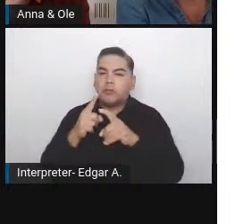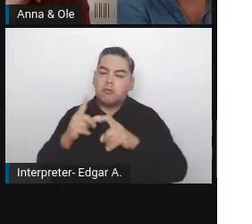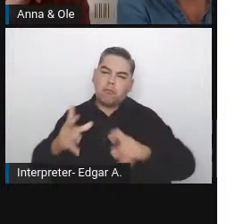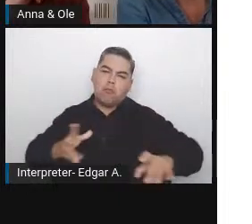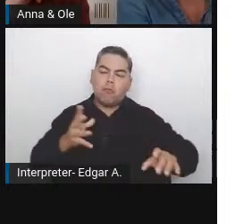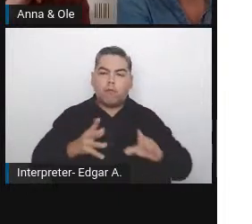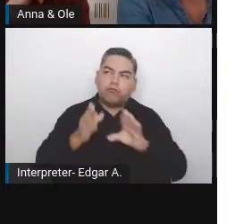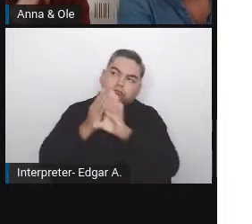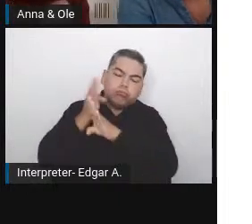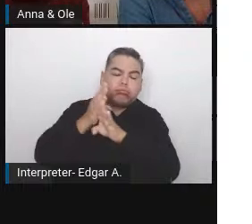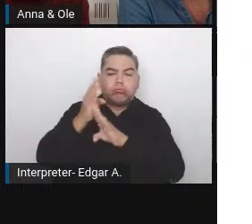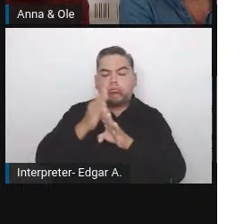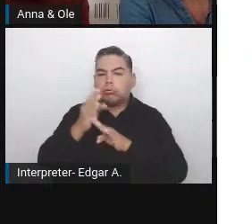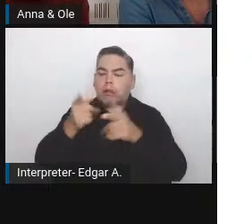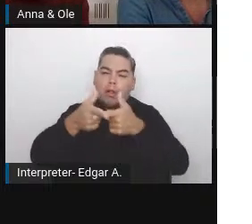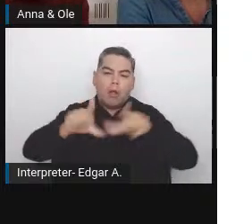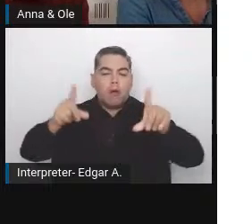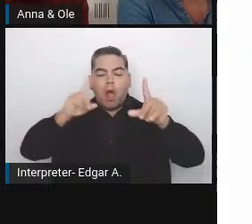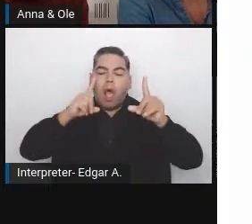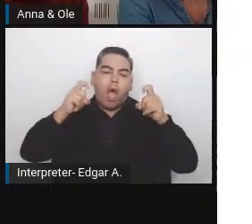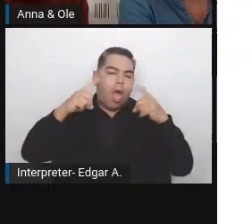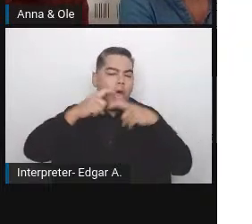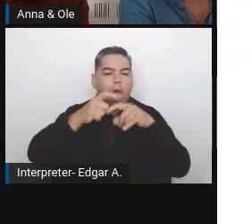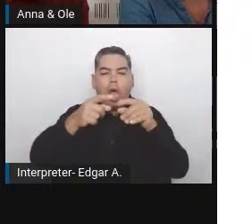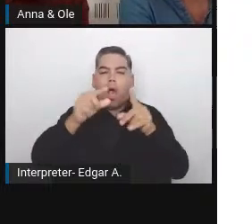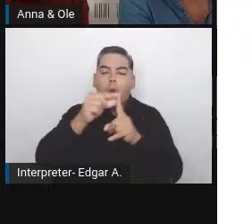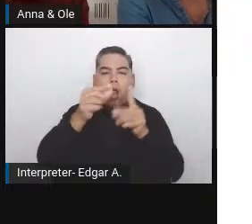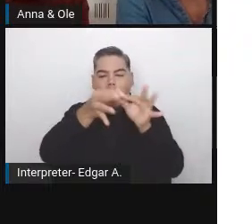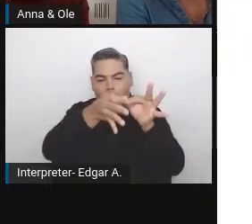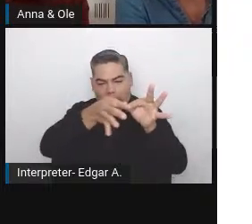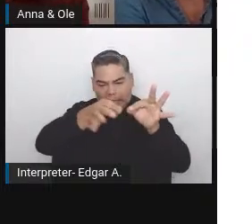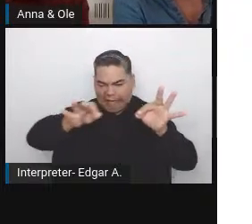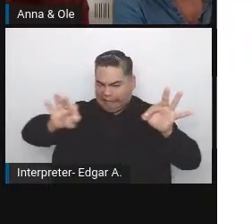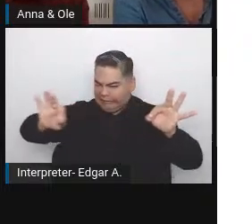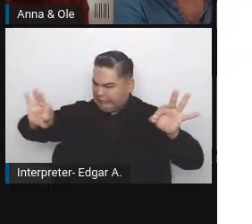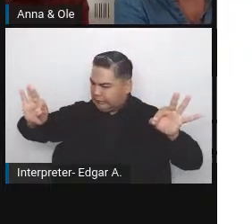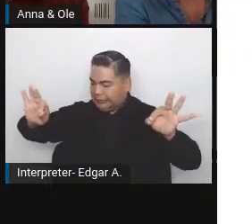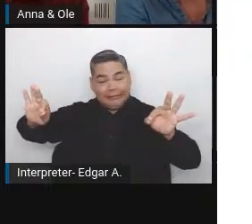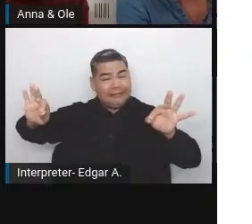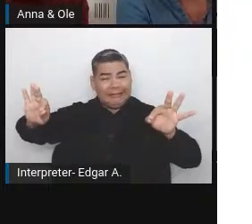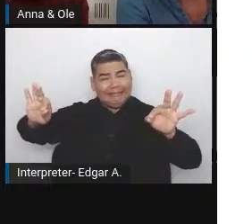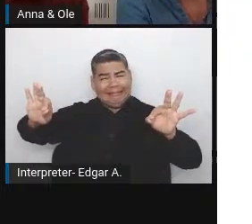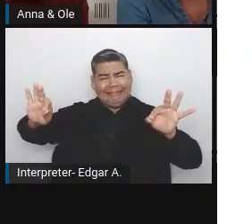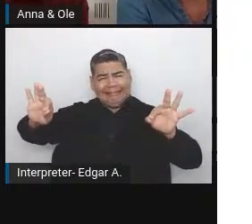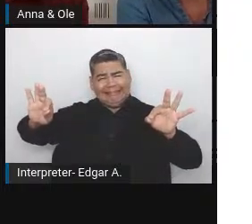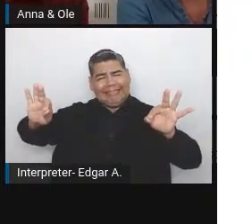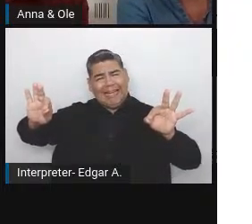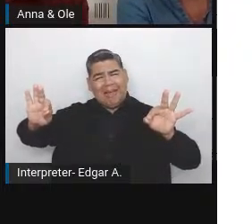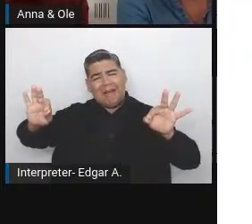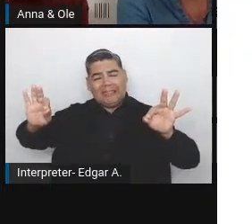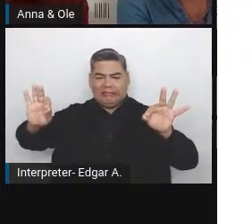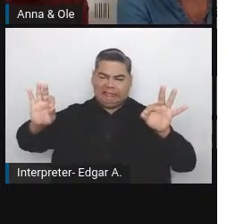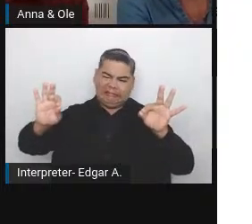always have a big focus on language. We have a very complex professional language with a lot of long